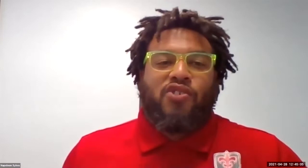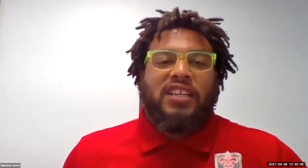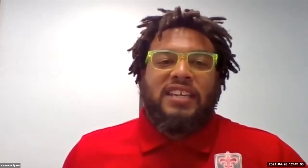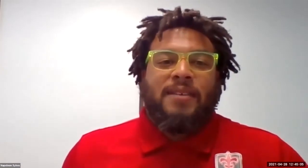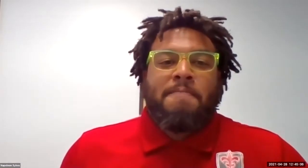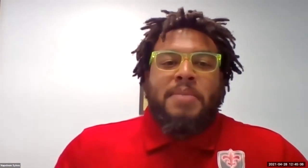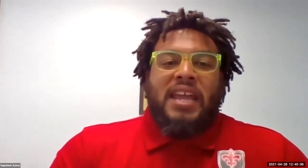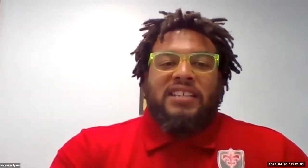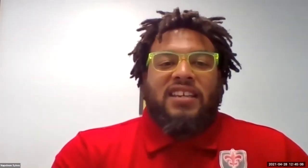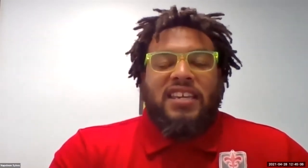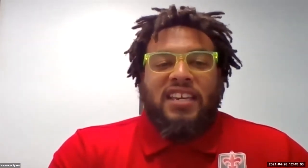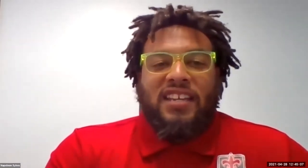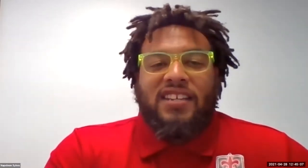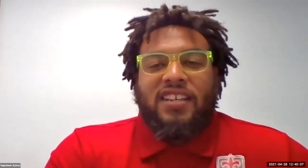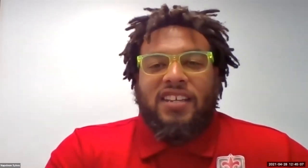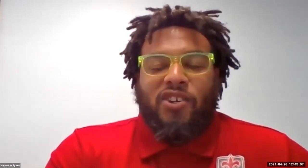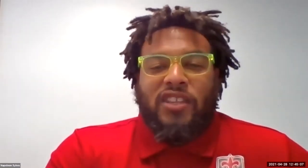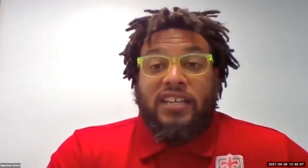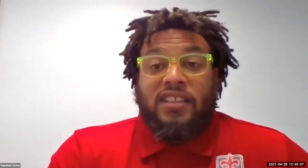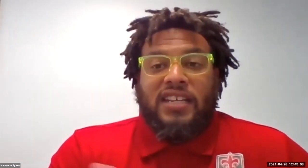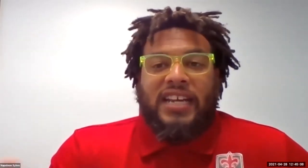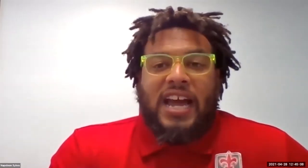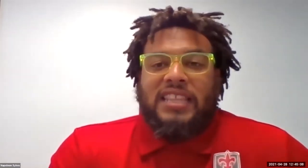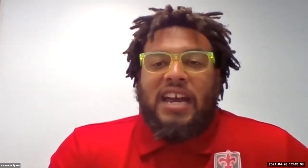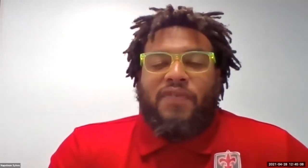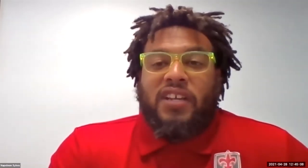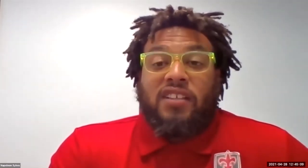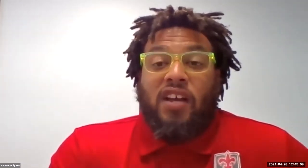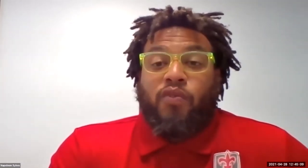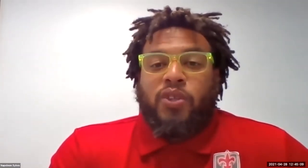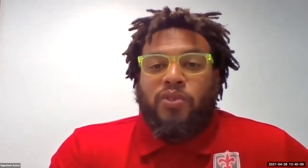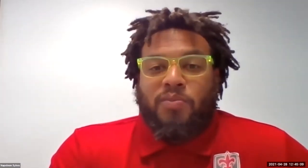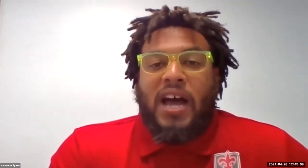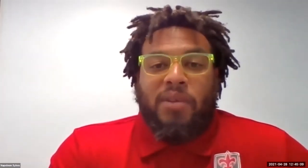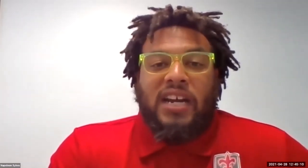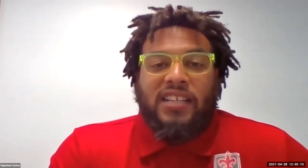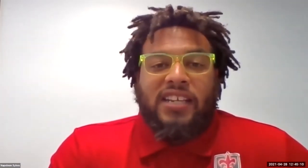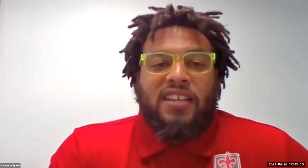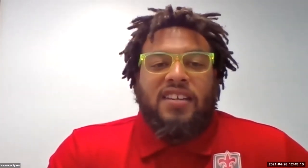Great to hear that story for the second time. I love it.